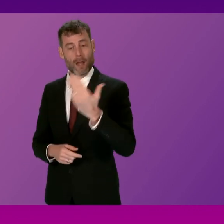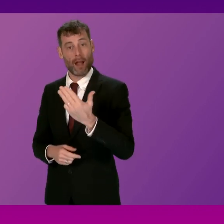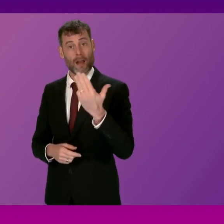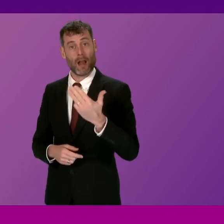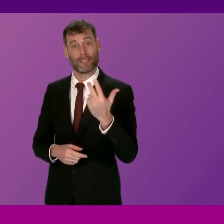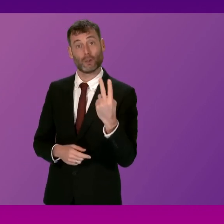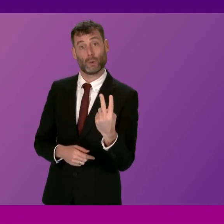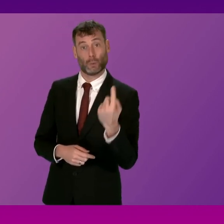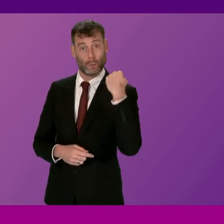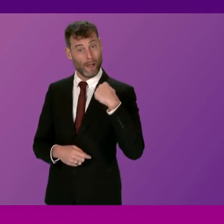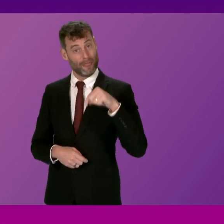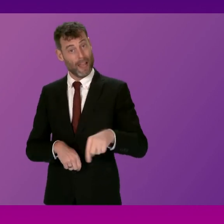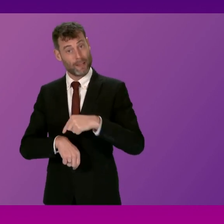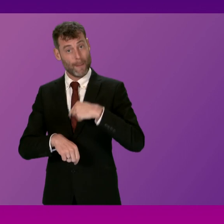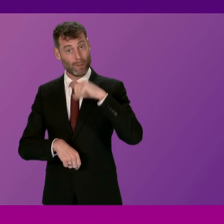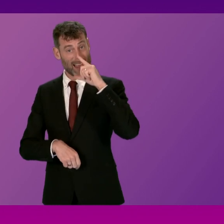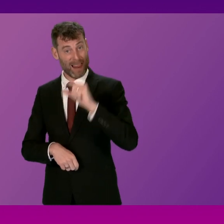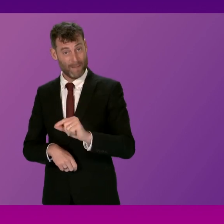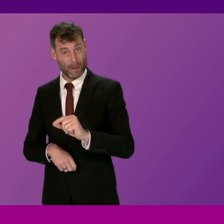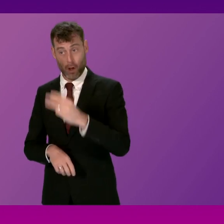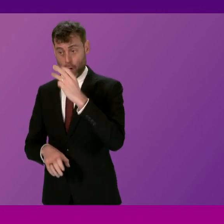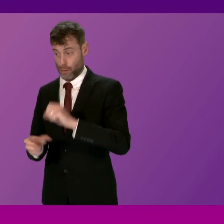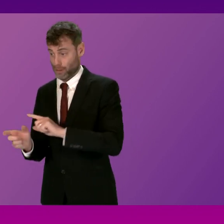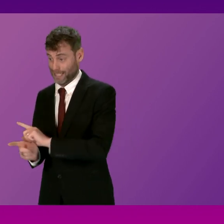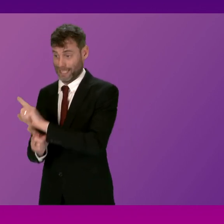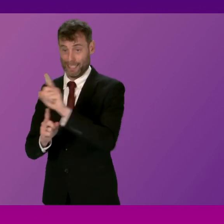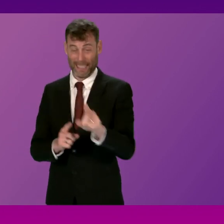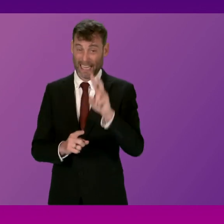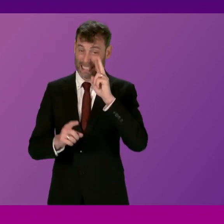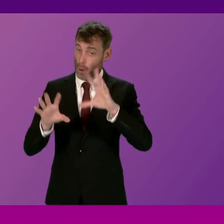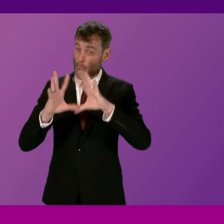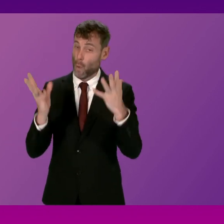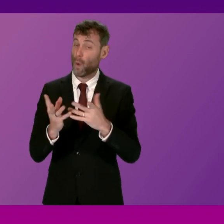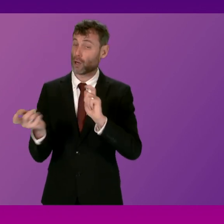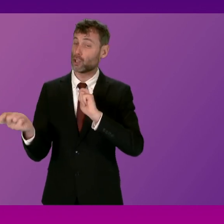Just over 30 years later, the world has changed—in some ways quite significantly. Structural barriers have been torn down by legislative change.